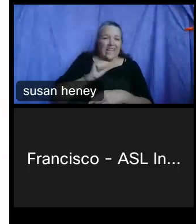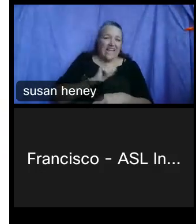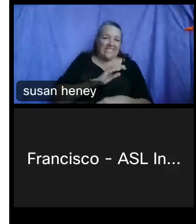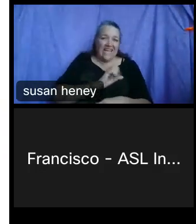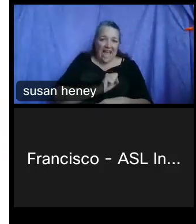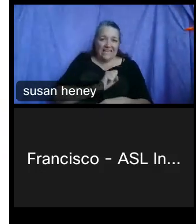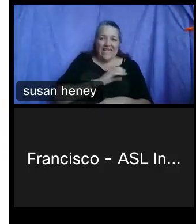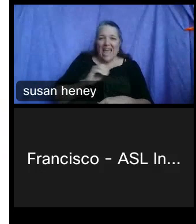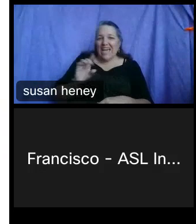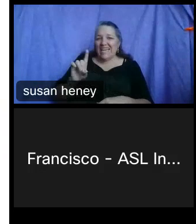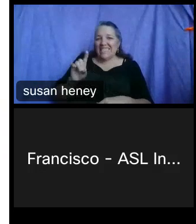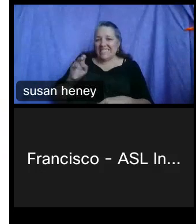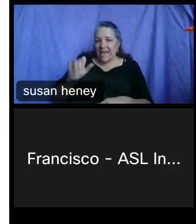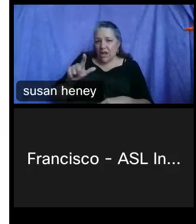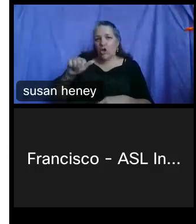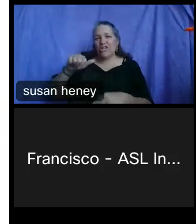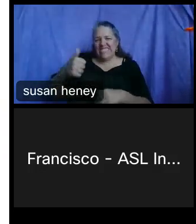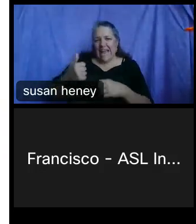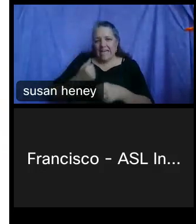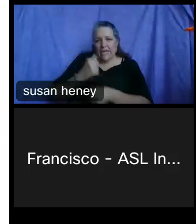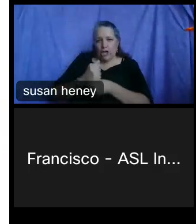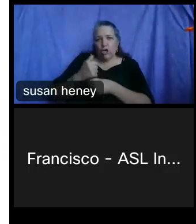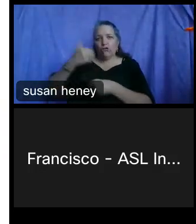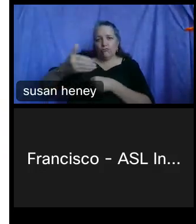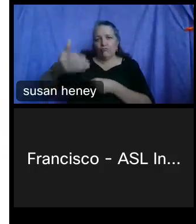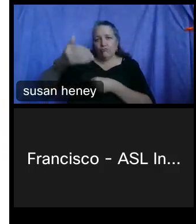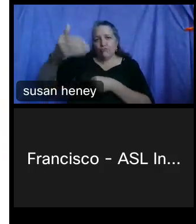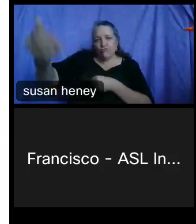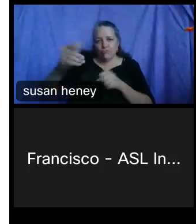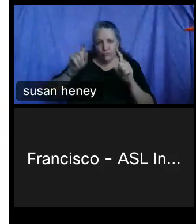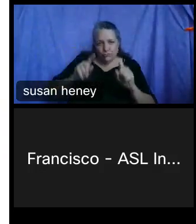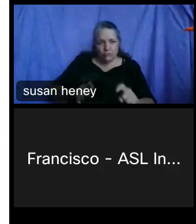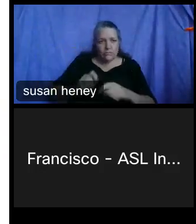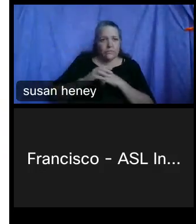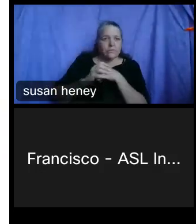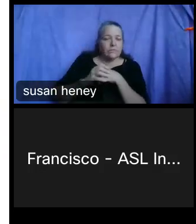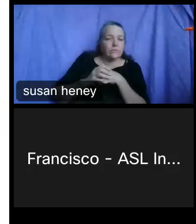census. I'll speak about race concepts, the five race categories, and cover those two data tools,